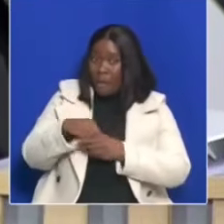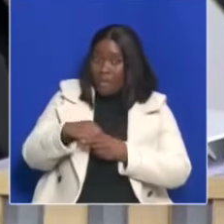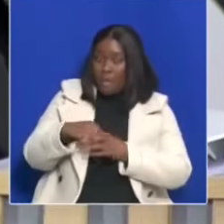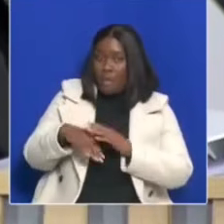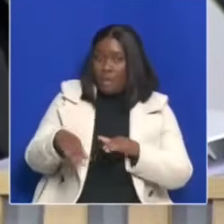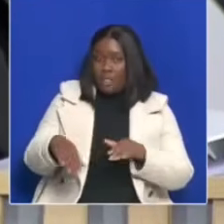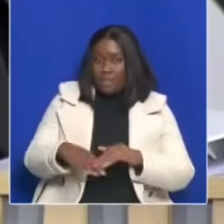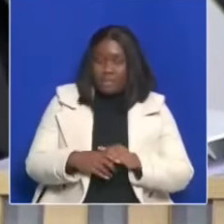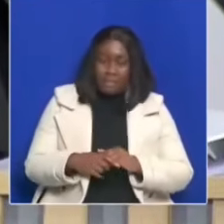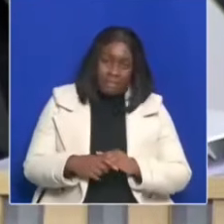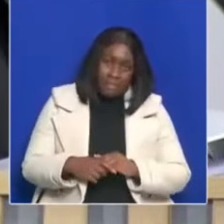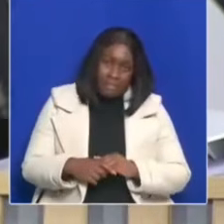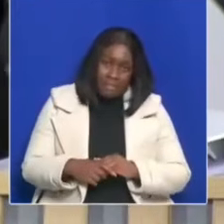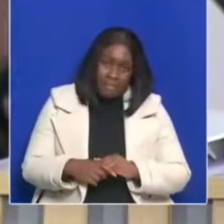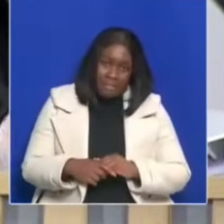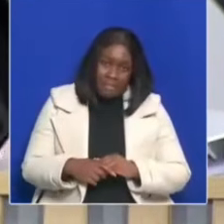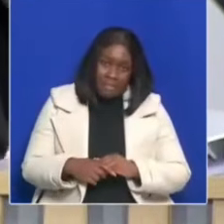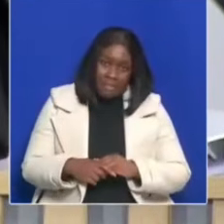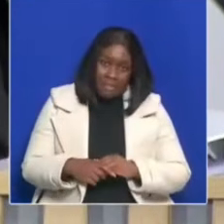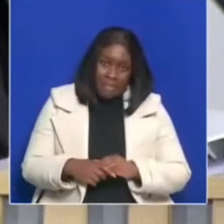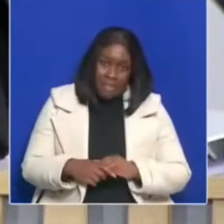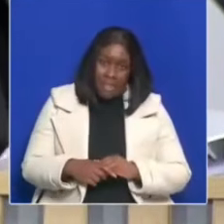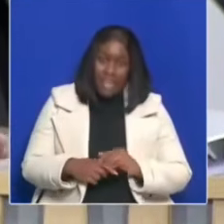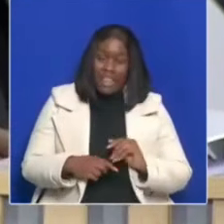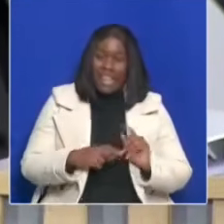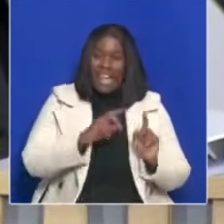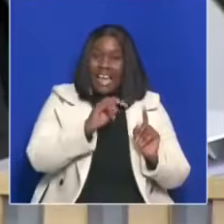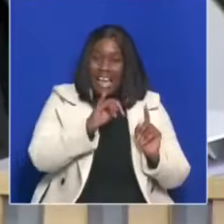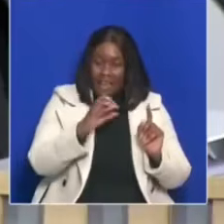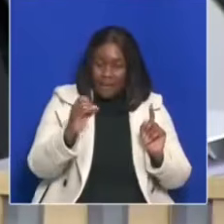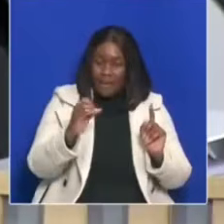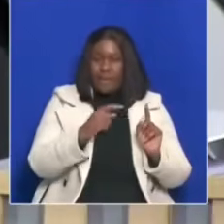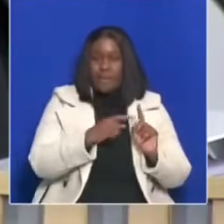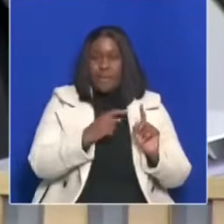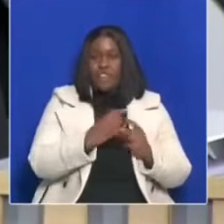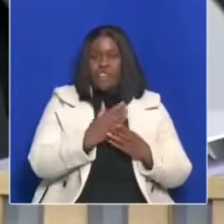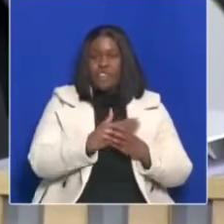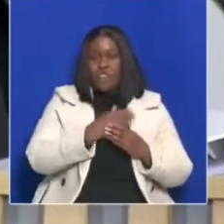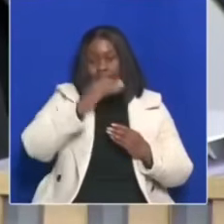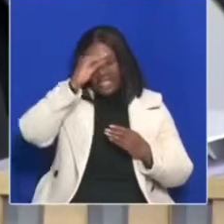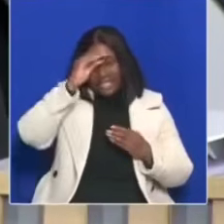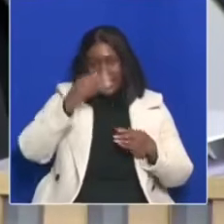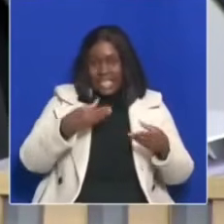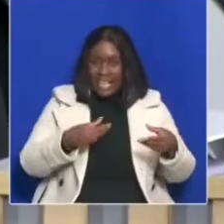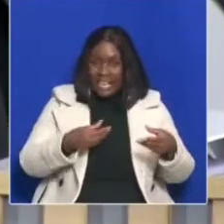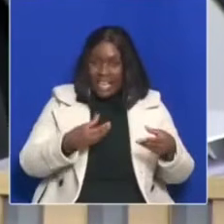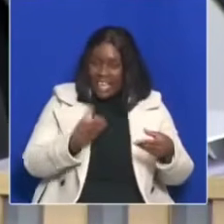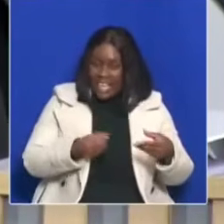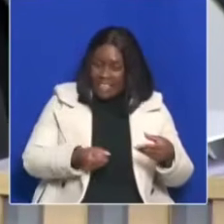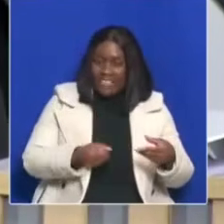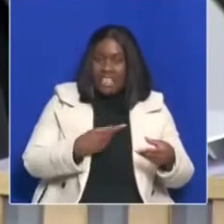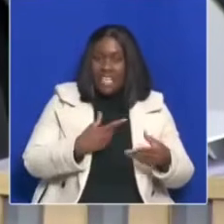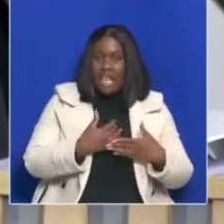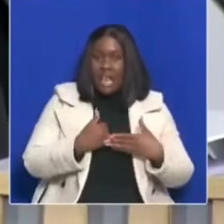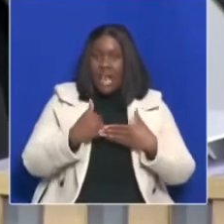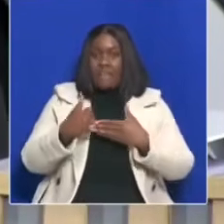investigating officer as the docket and can and can assist in doing that linkage. And would you